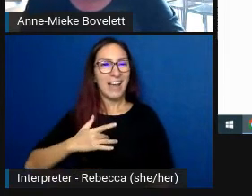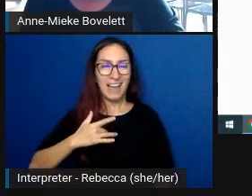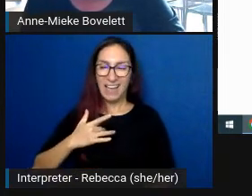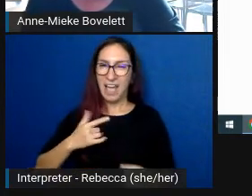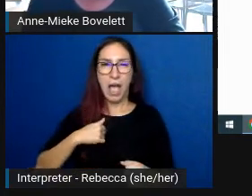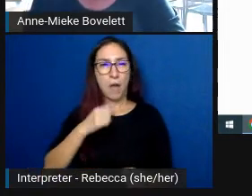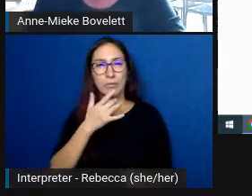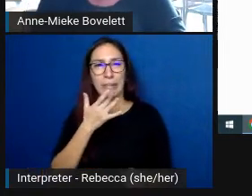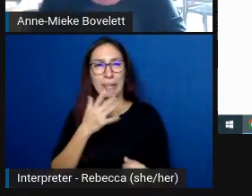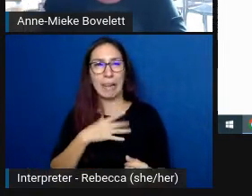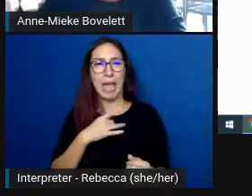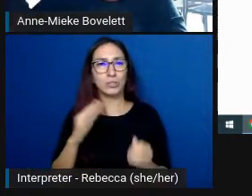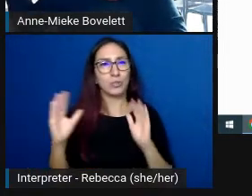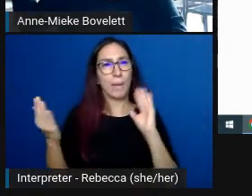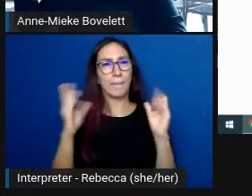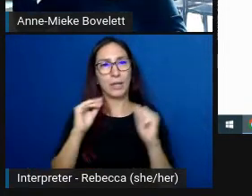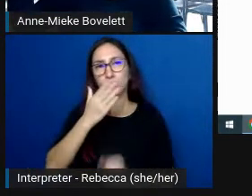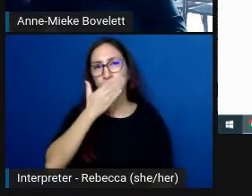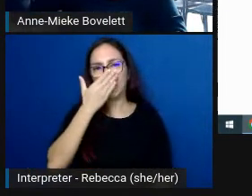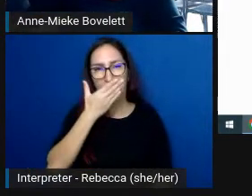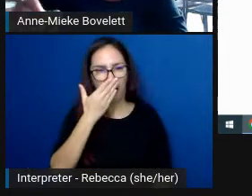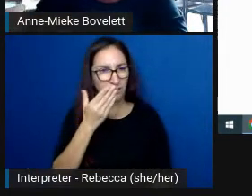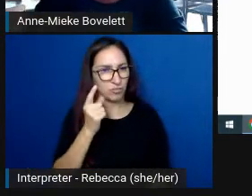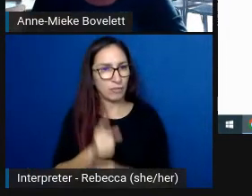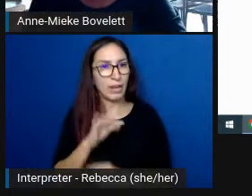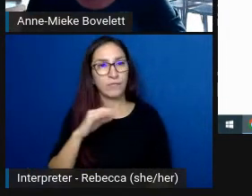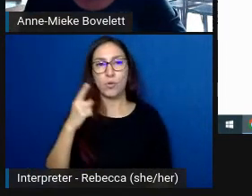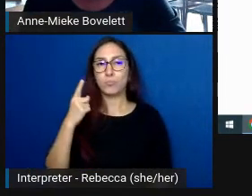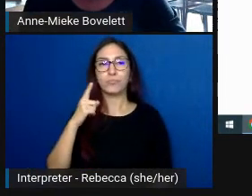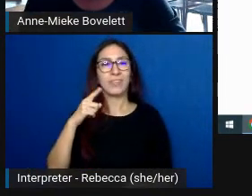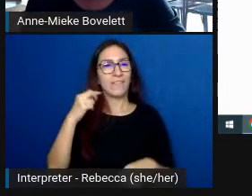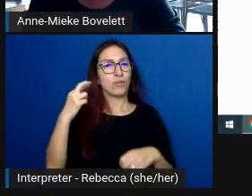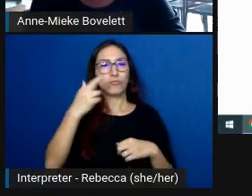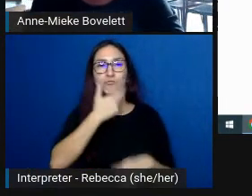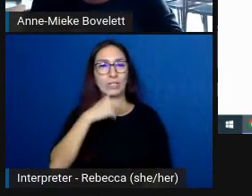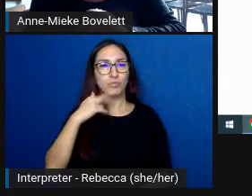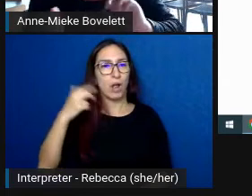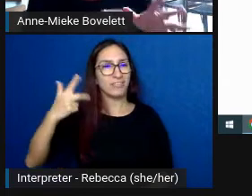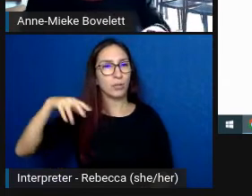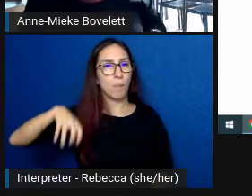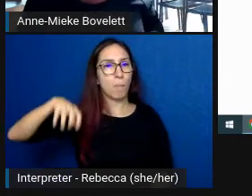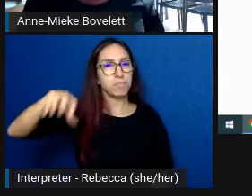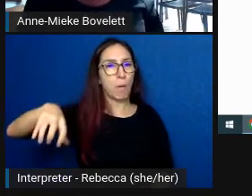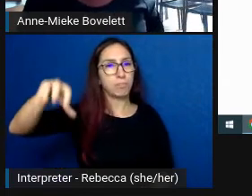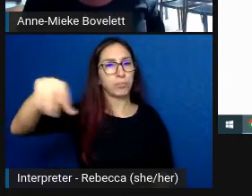If you're passing by three restaurants and they are all selling the same dishes,